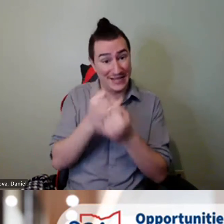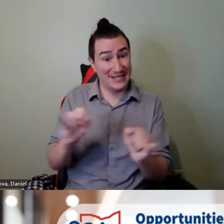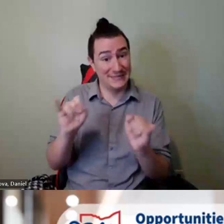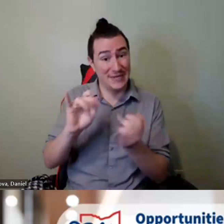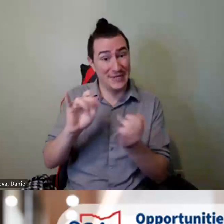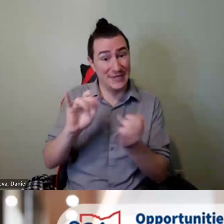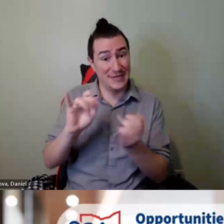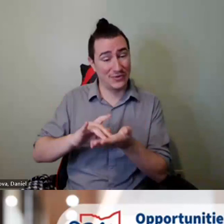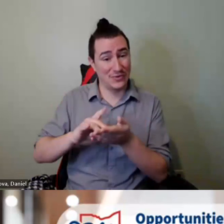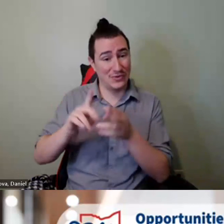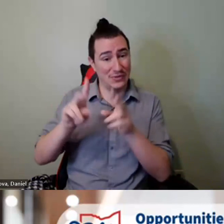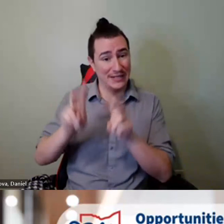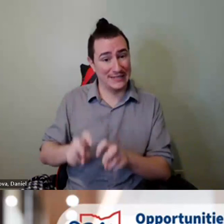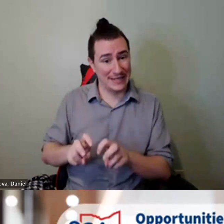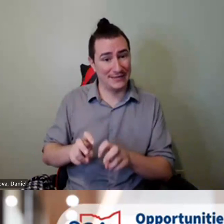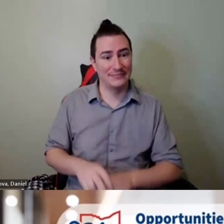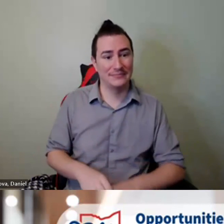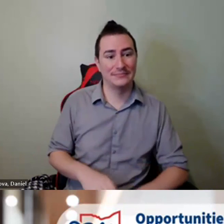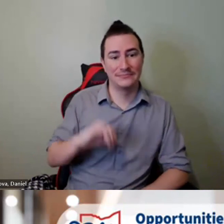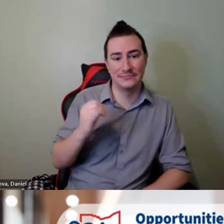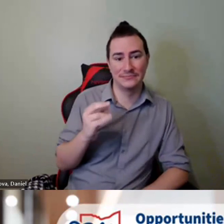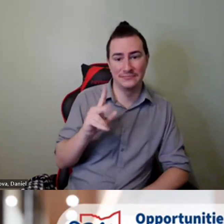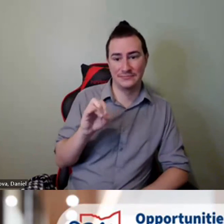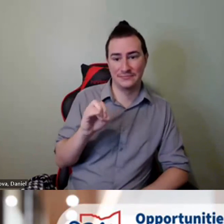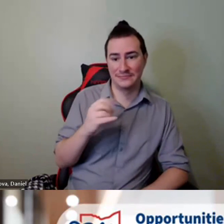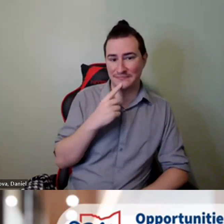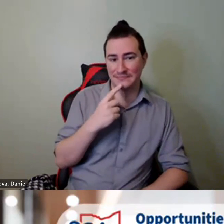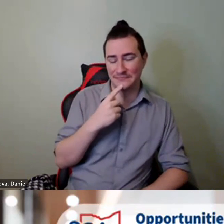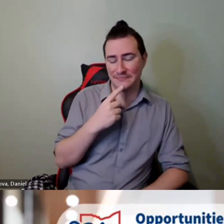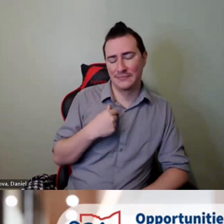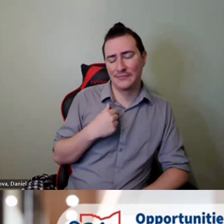Julie: I would like to refer to the guidance on this one, to just say